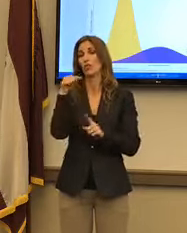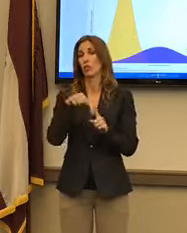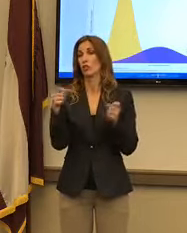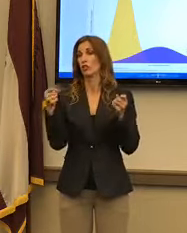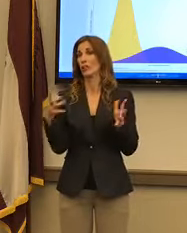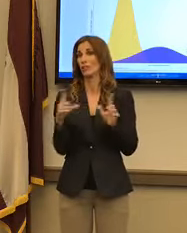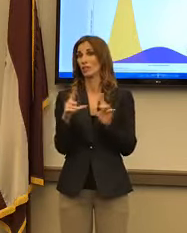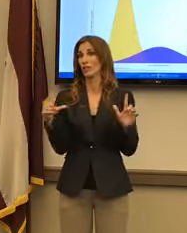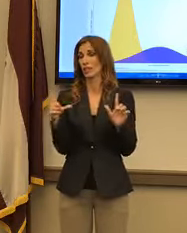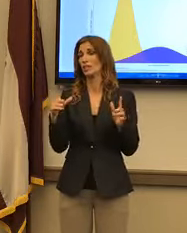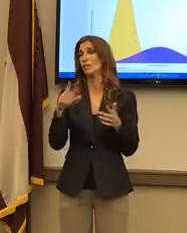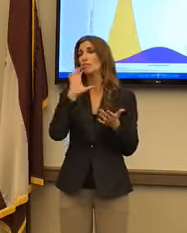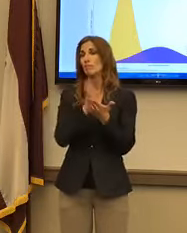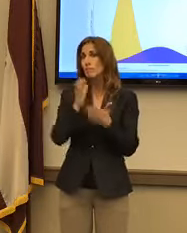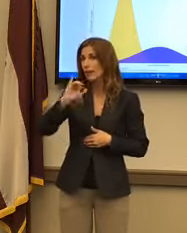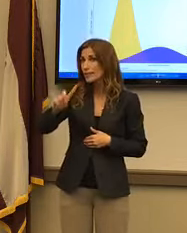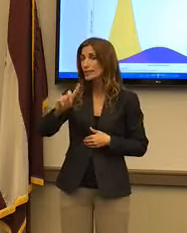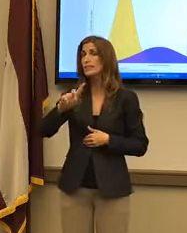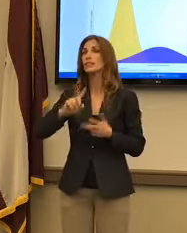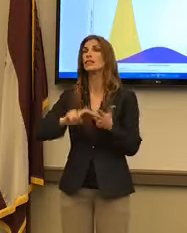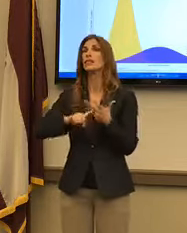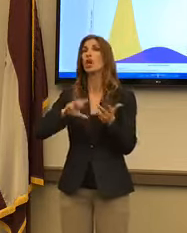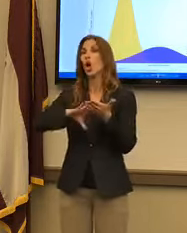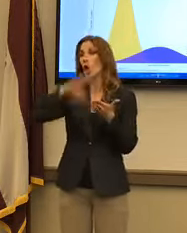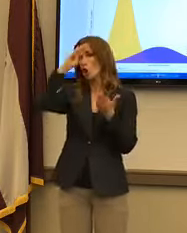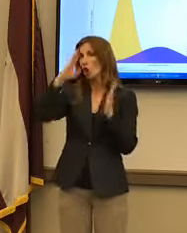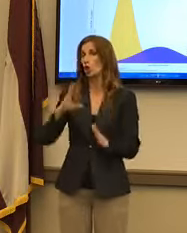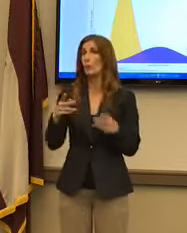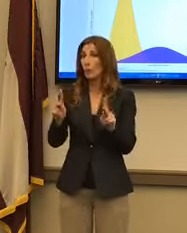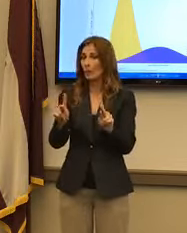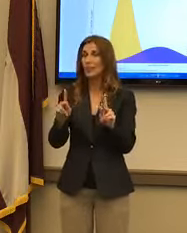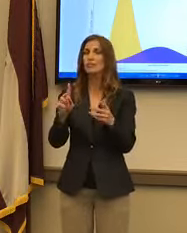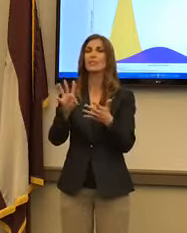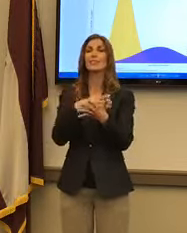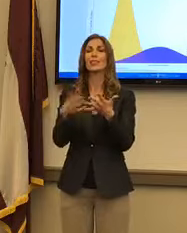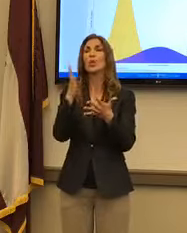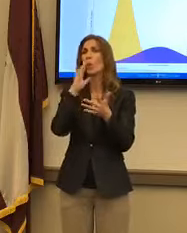license photo ID cards and learner's permits scheduled to expire from March